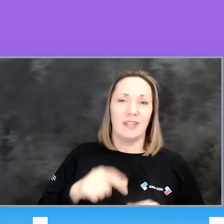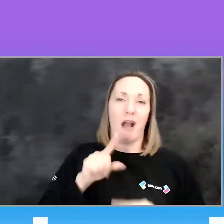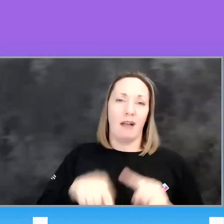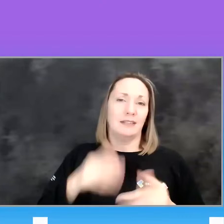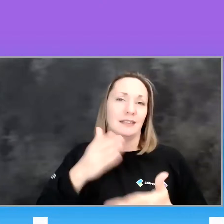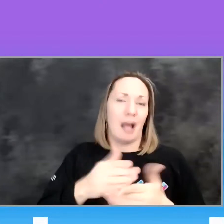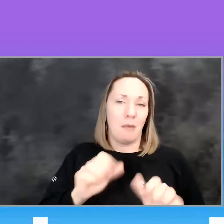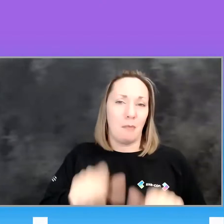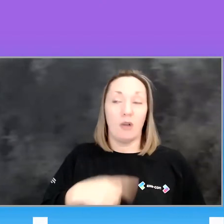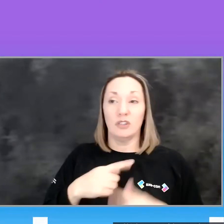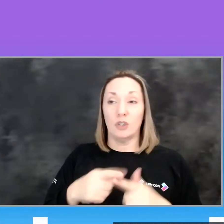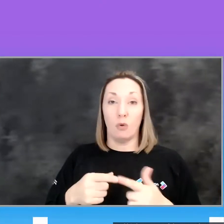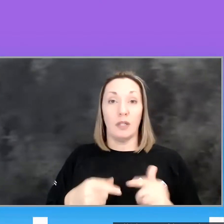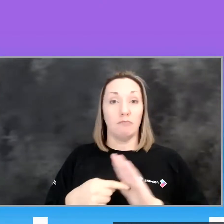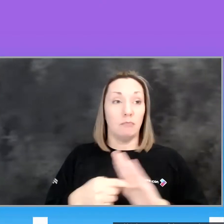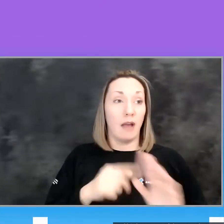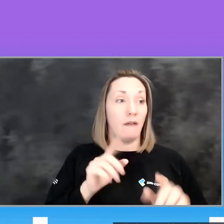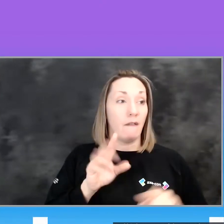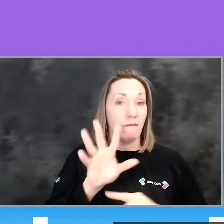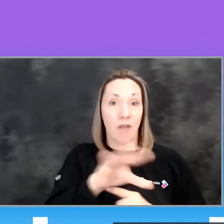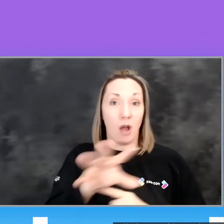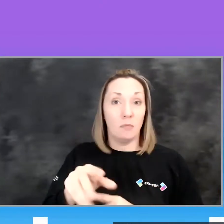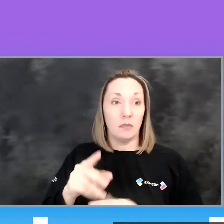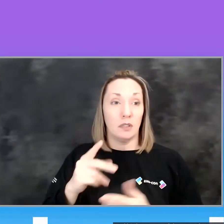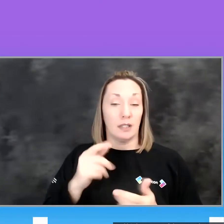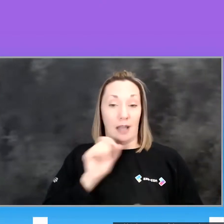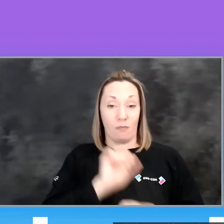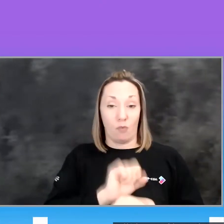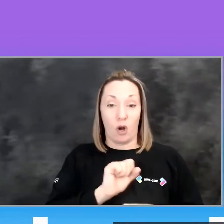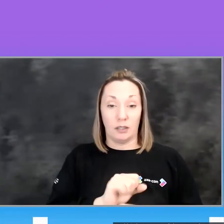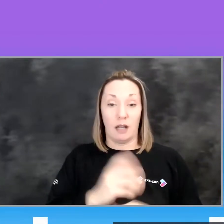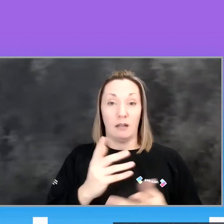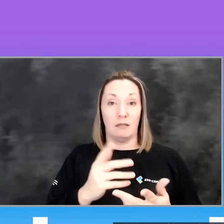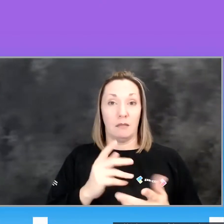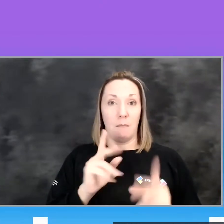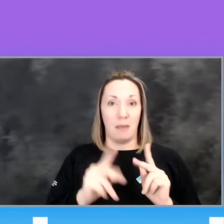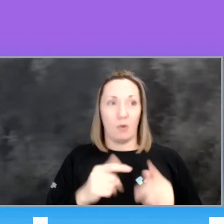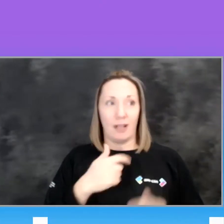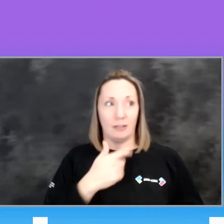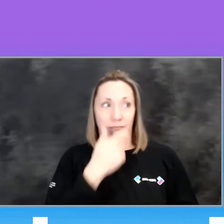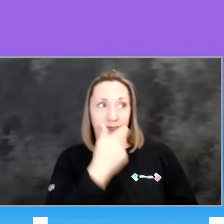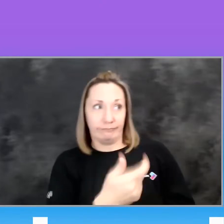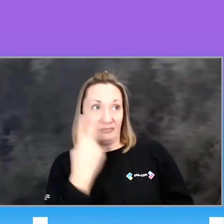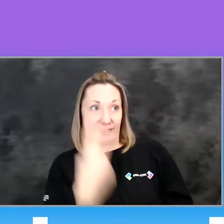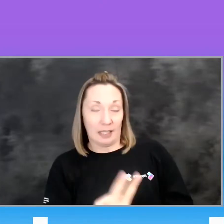their films that they've worked on actually seen by people and